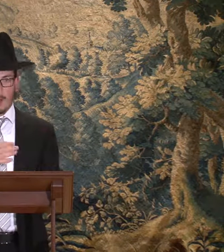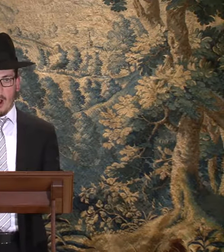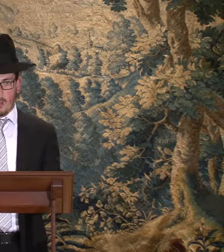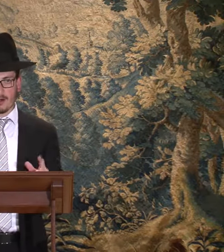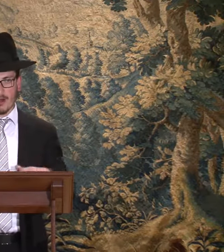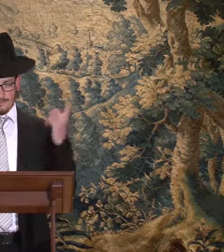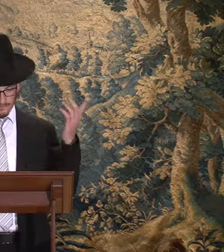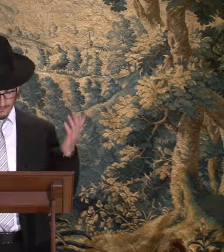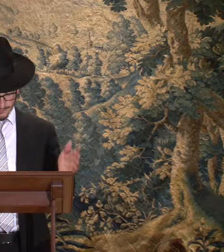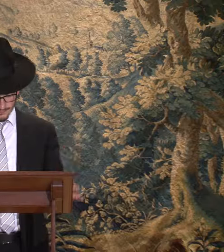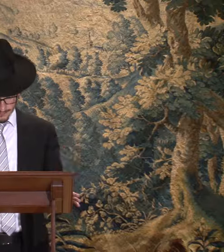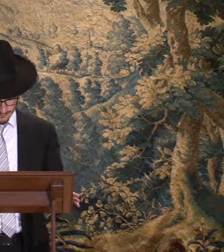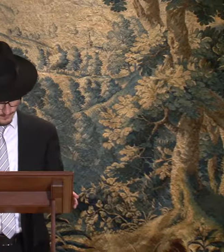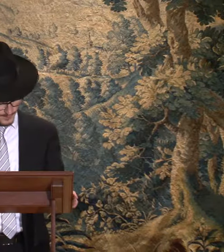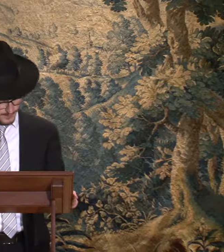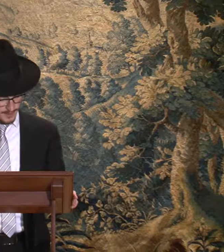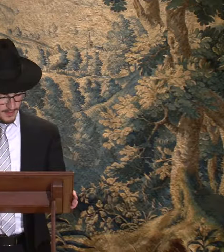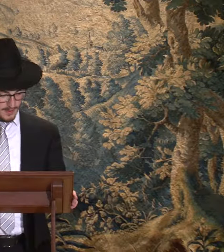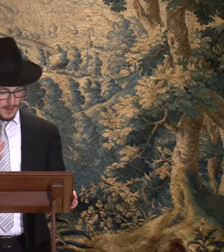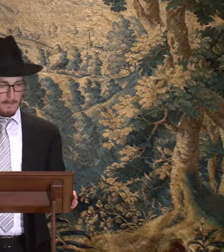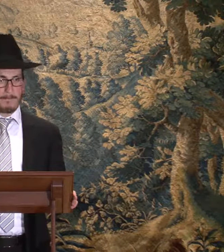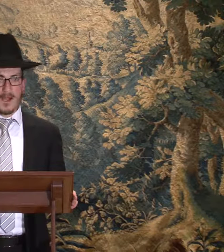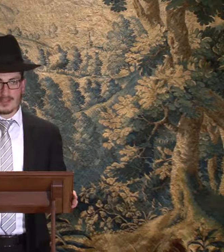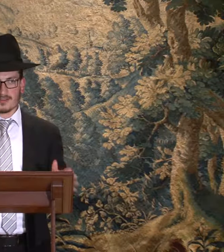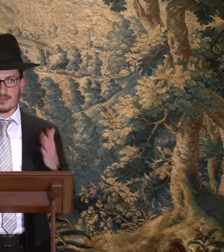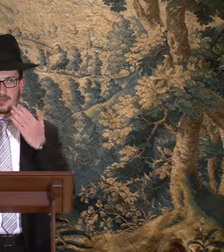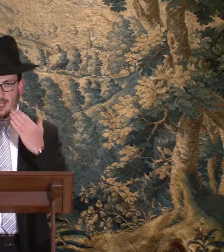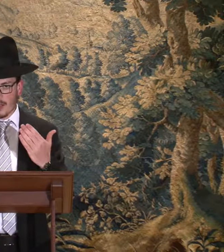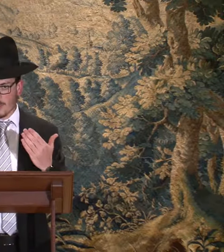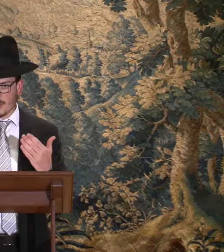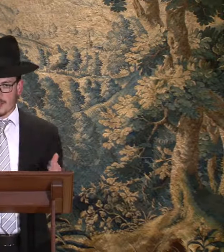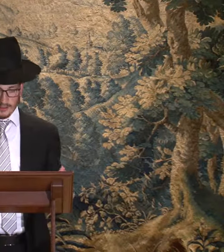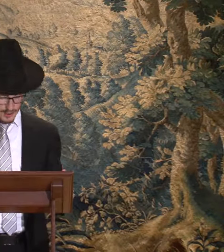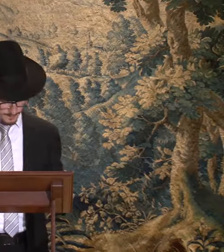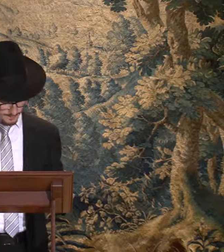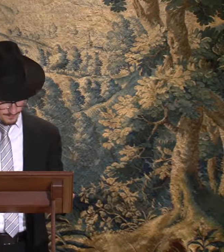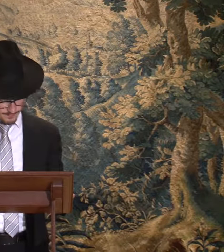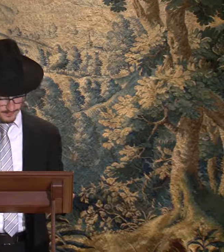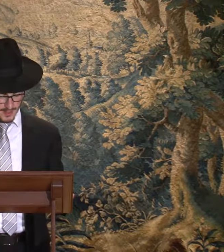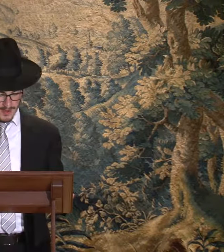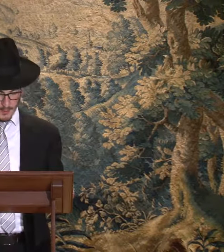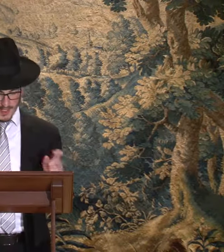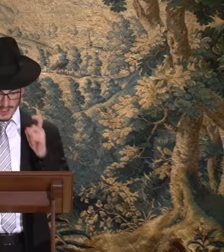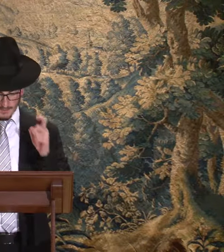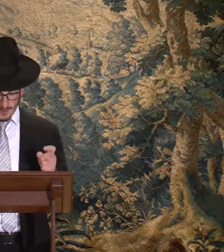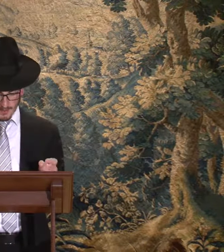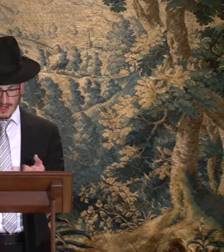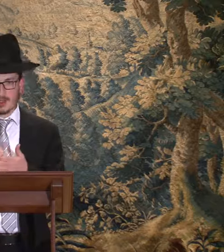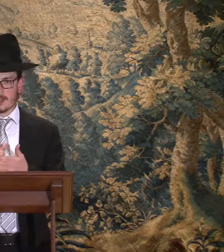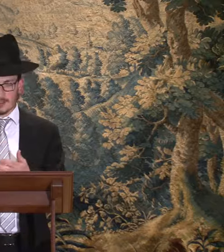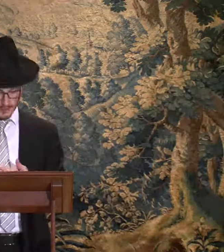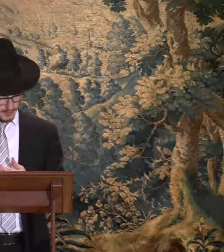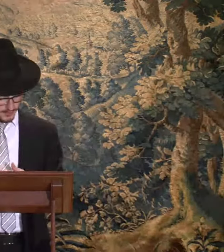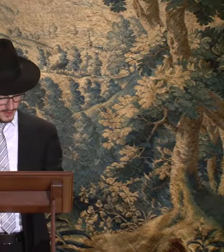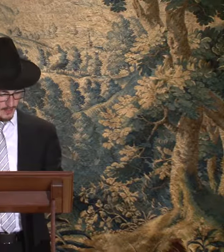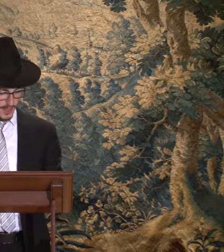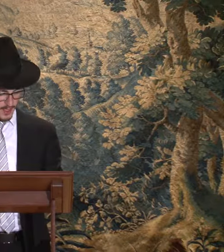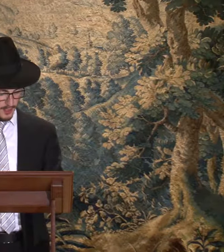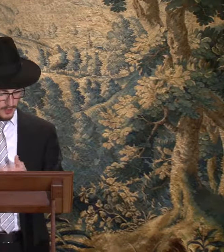I must thank Hashem for giving me this experience that will stay with me always.